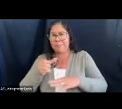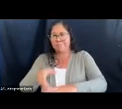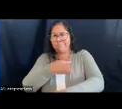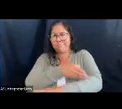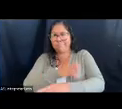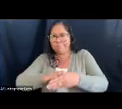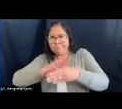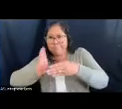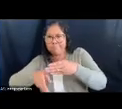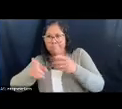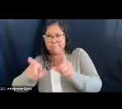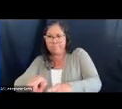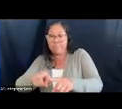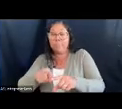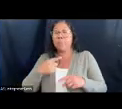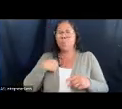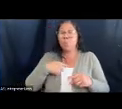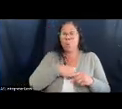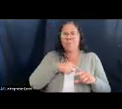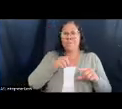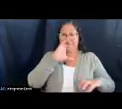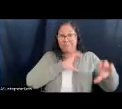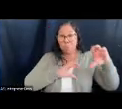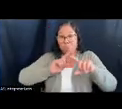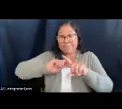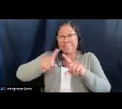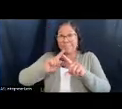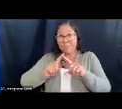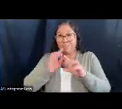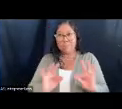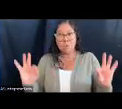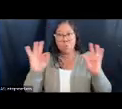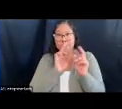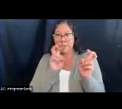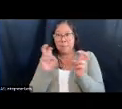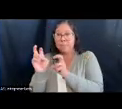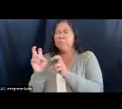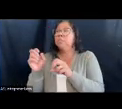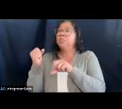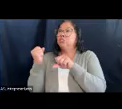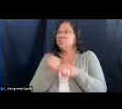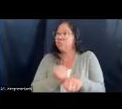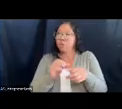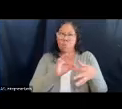explored critical topics such as strengthening relationships between the home and the school